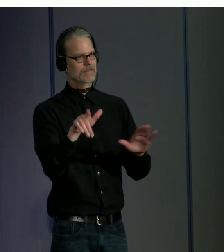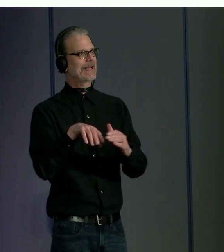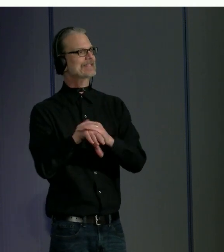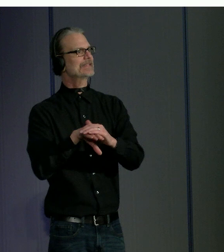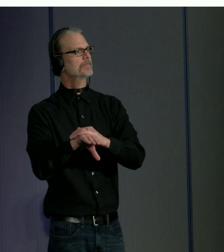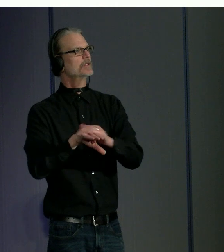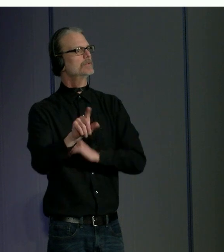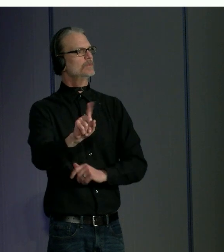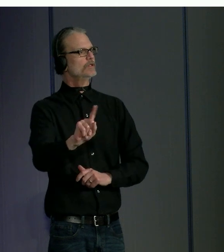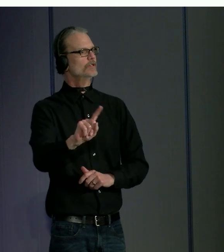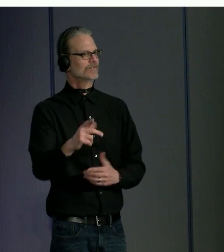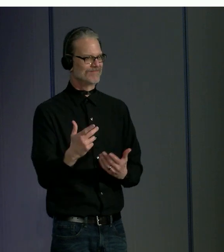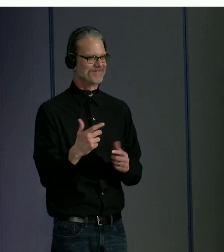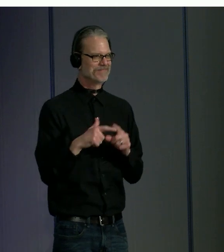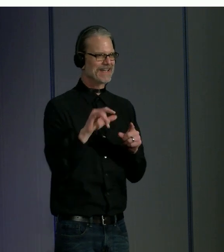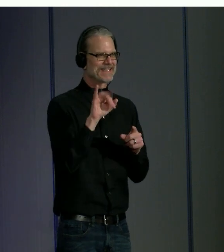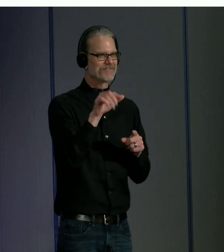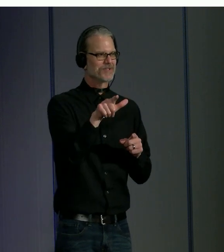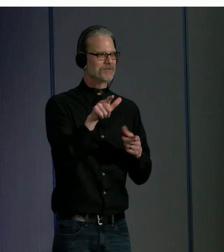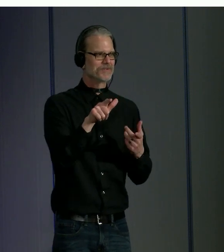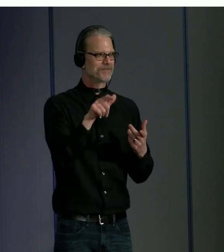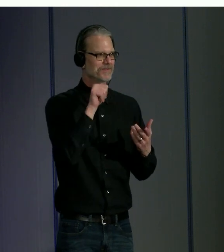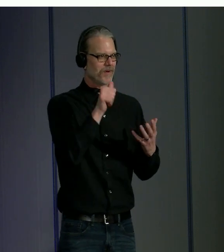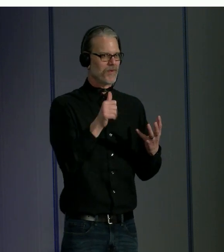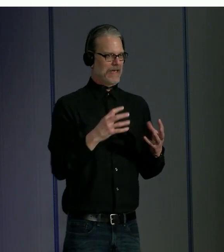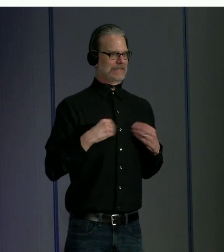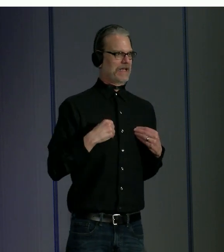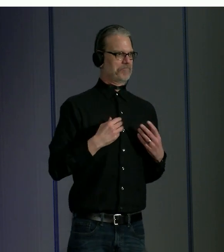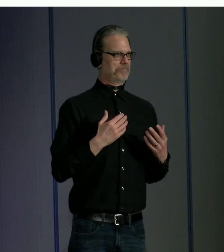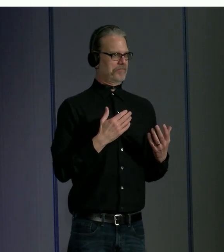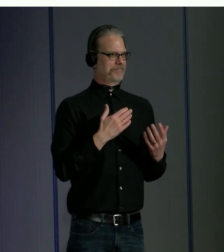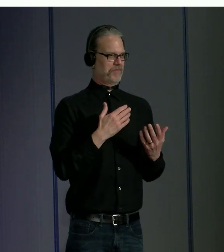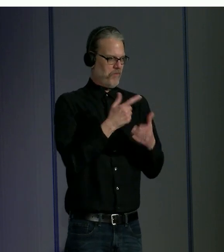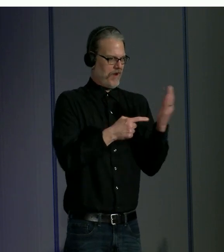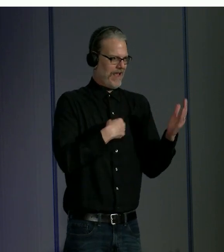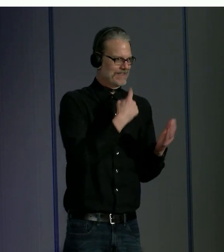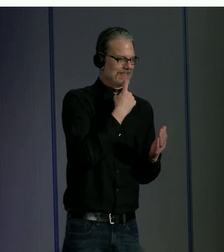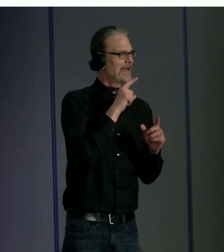But if you don't take my word on all those other things, go read Fred's book mythical